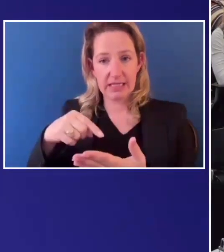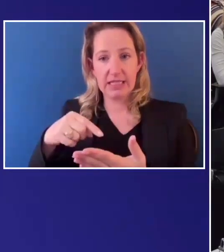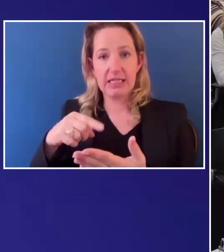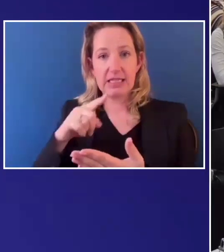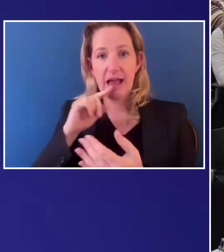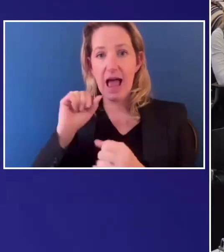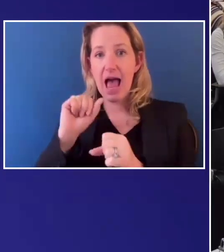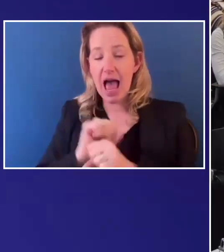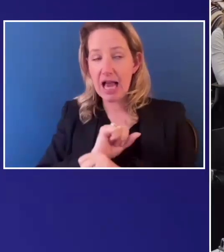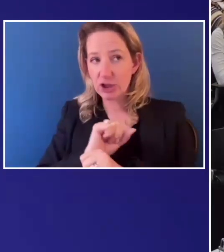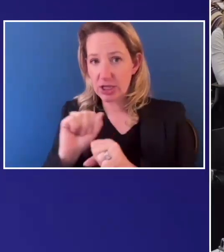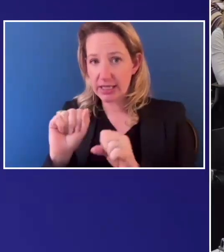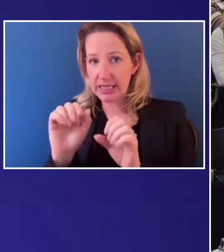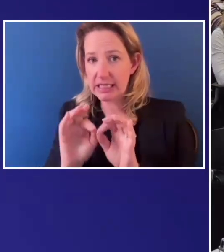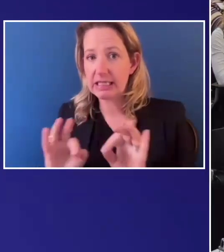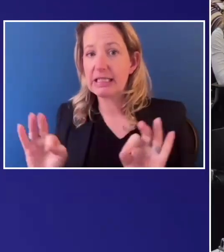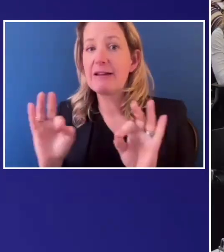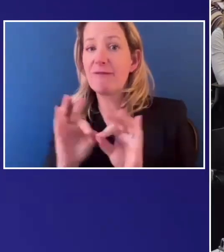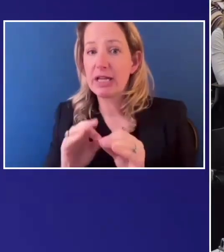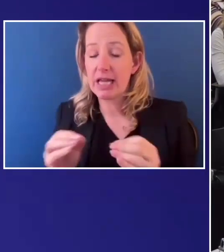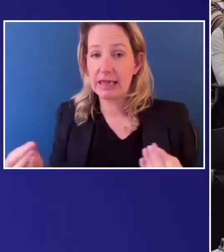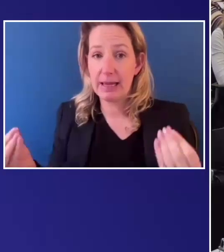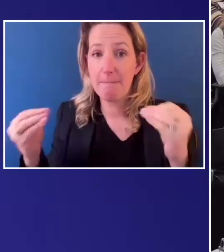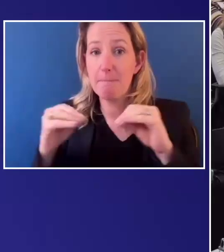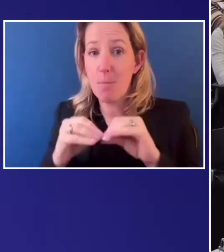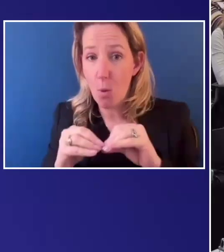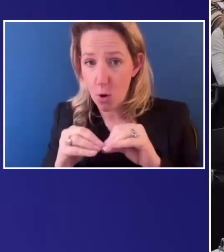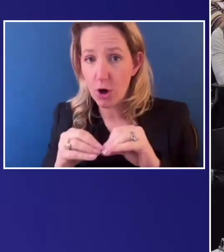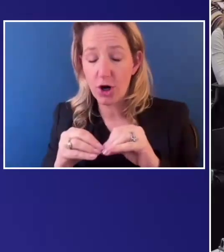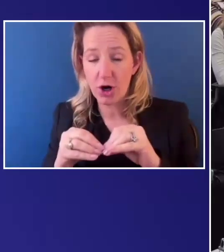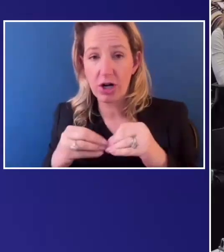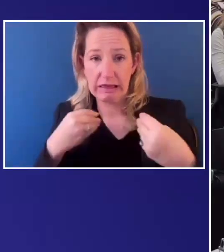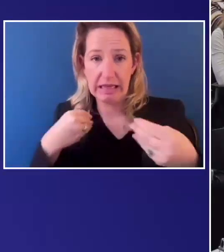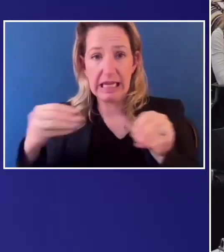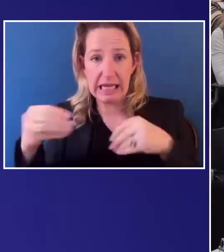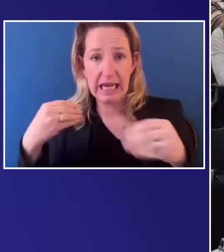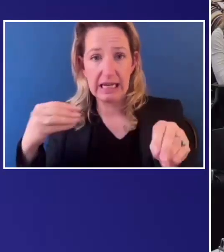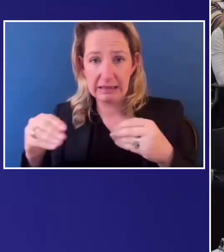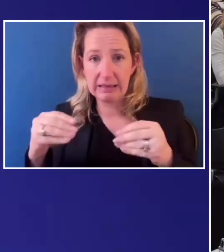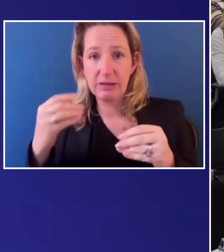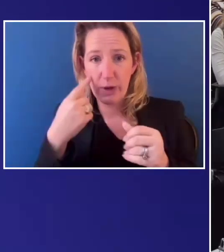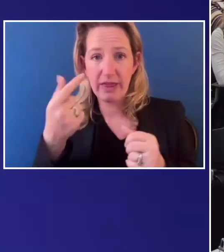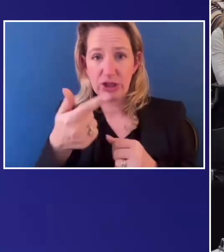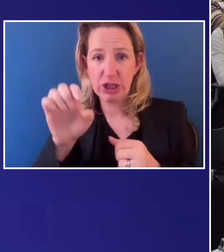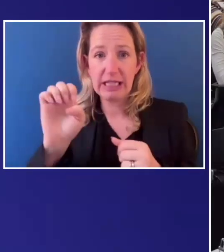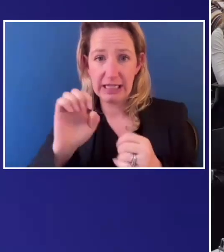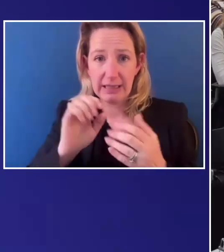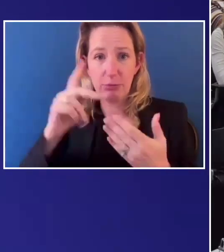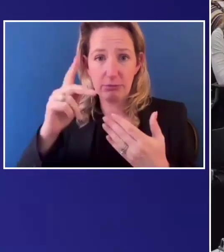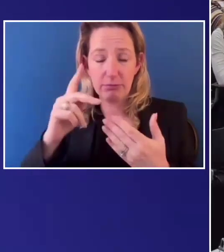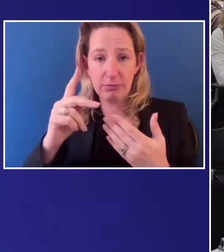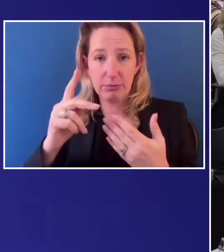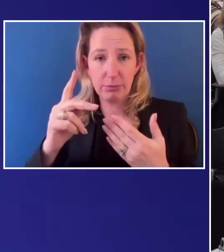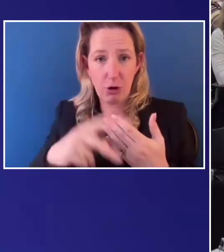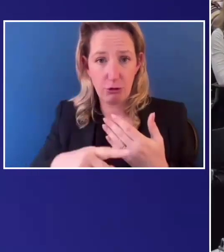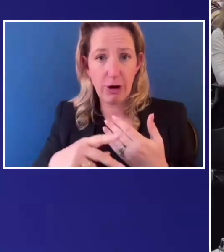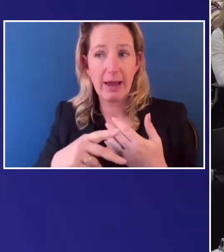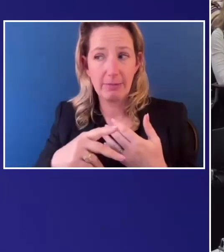on a lot of the GE programs. Is that -- does that bear out in the data that you have as well? Relative to the status quo,